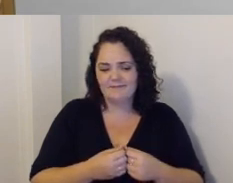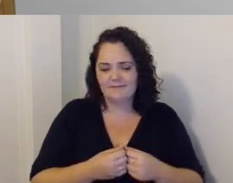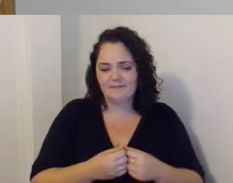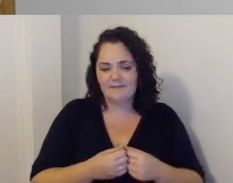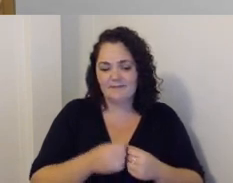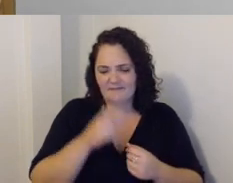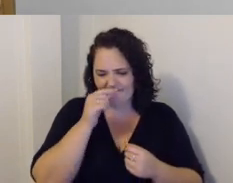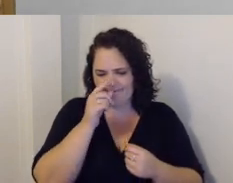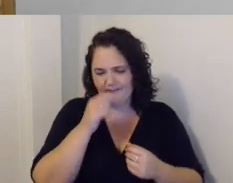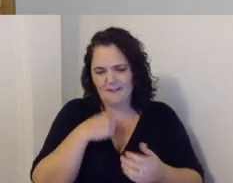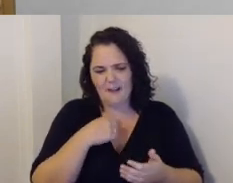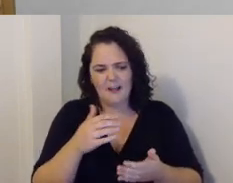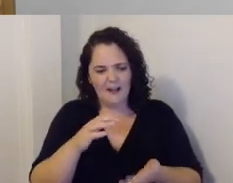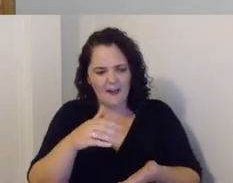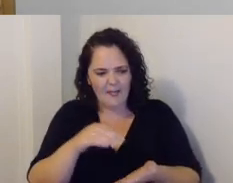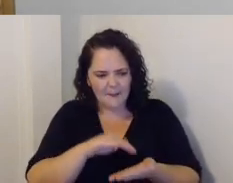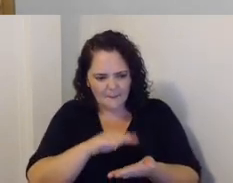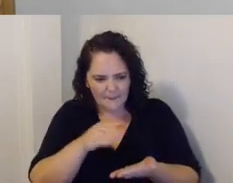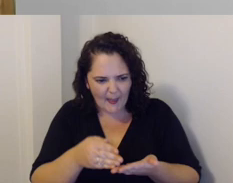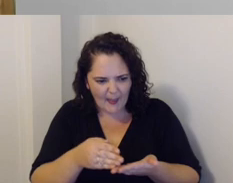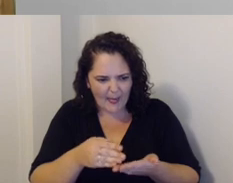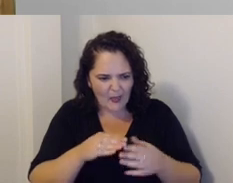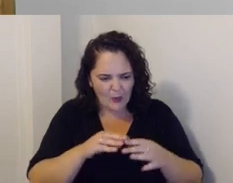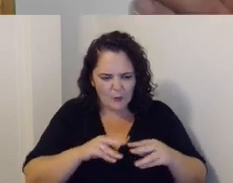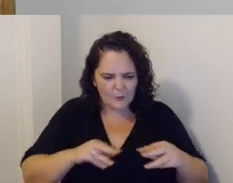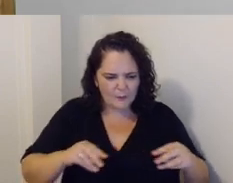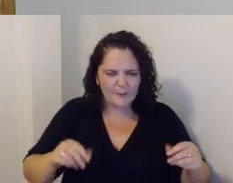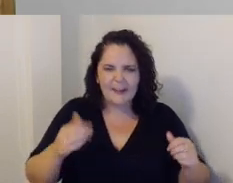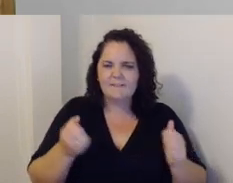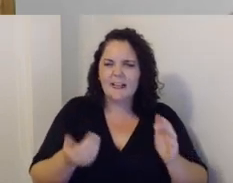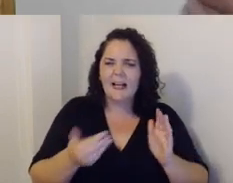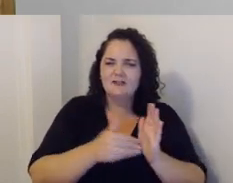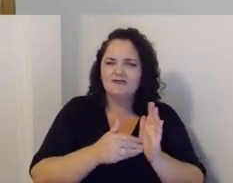get it into a little pile there in the middle but it doesn't matter that I've got that powder still